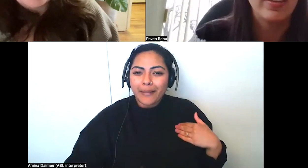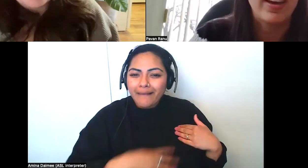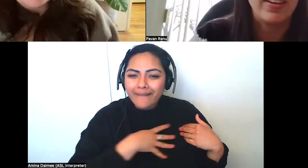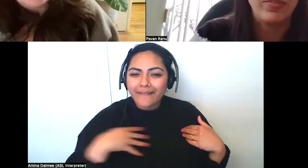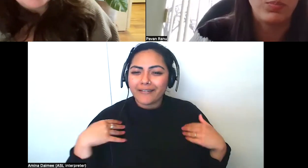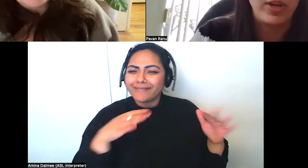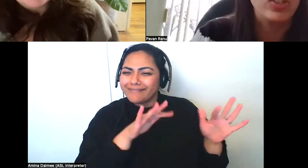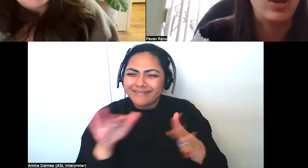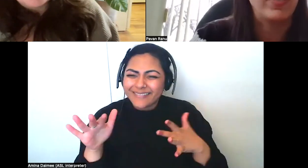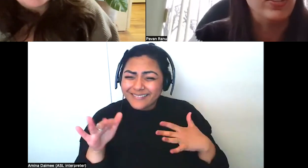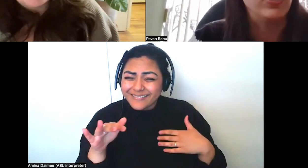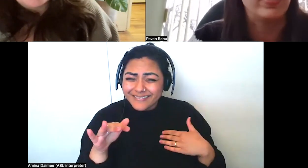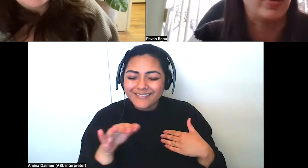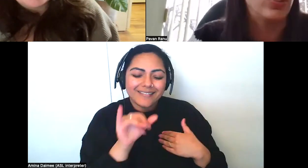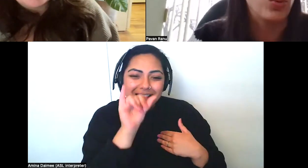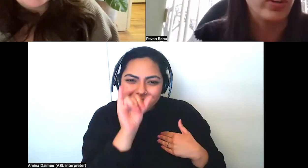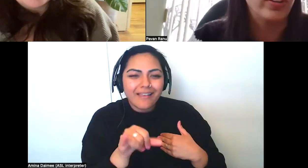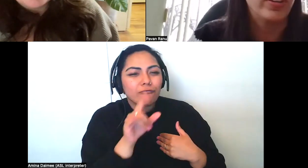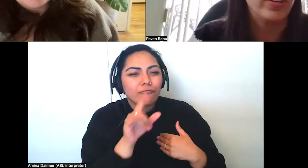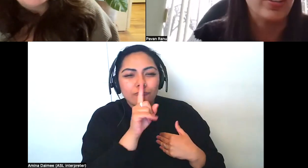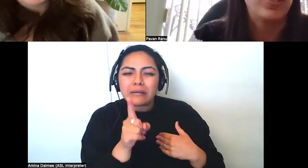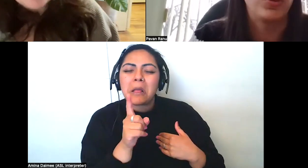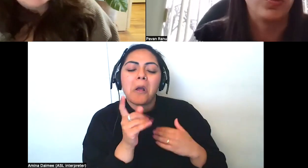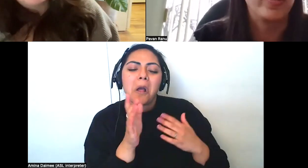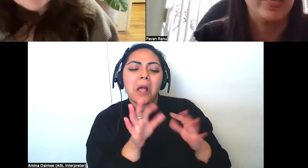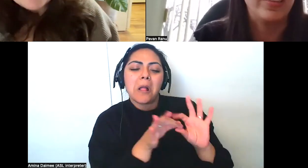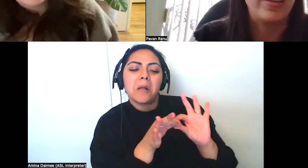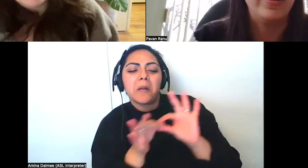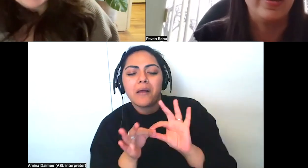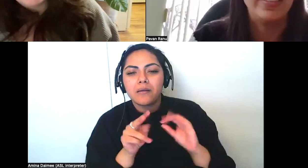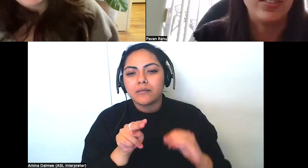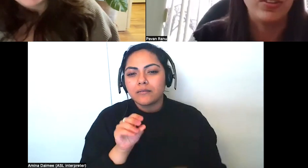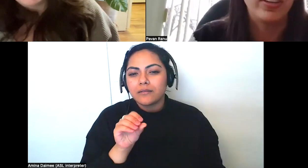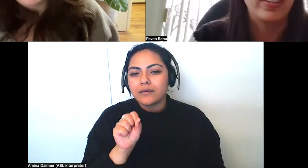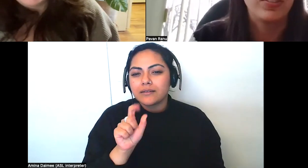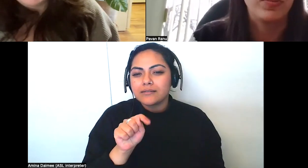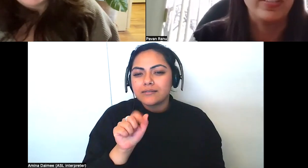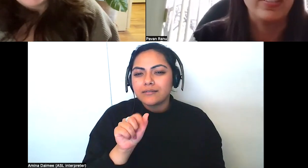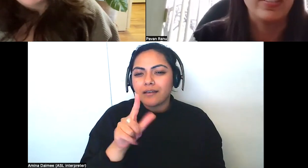kind of branch off into Nostalgiacore. So, we're seeing that '90s look. So,